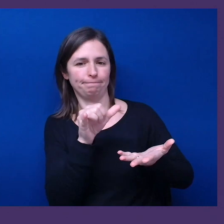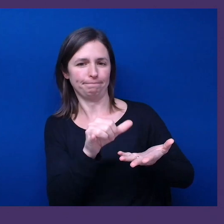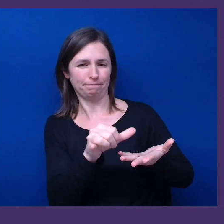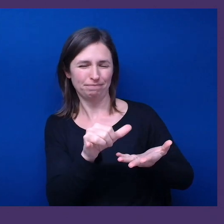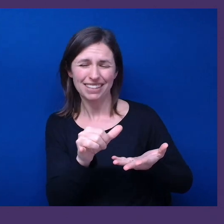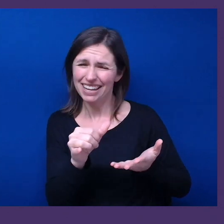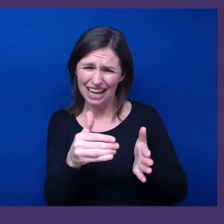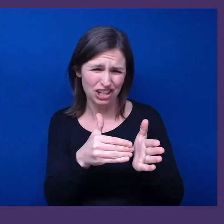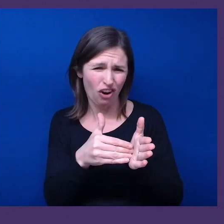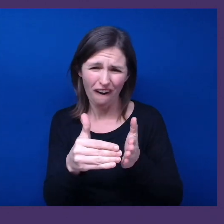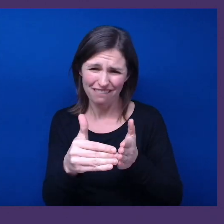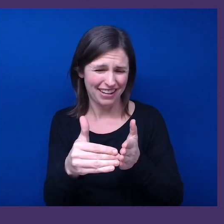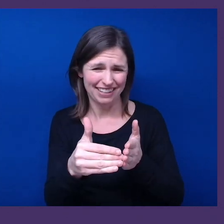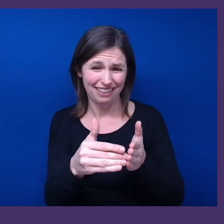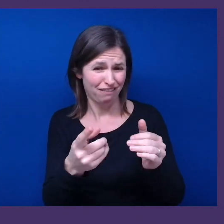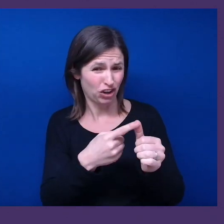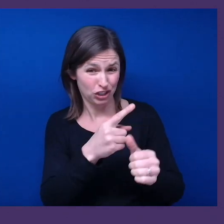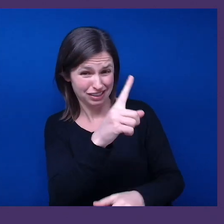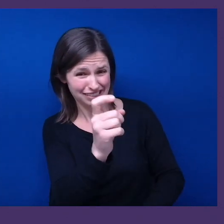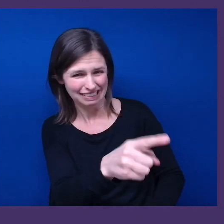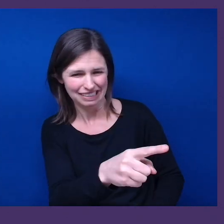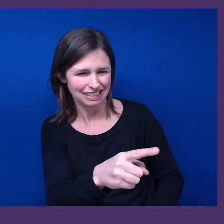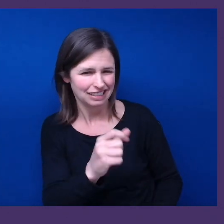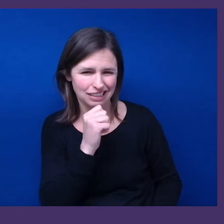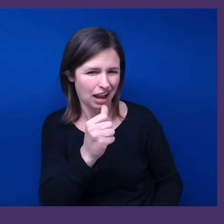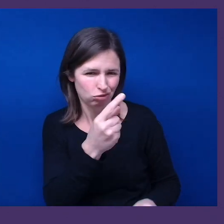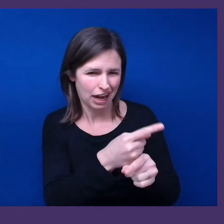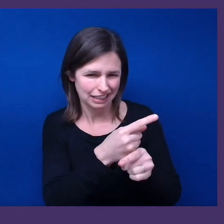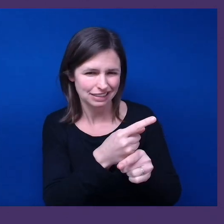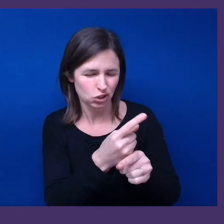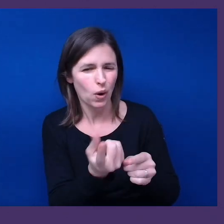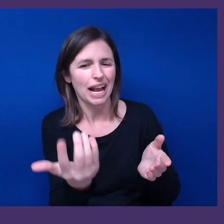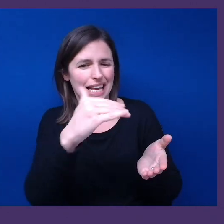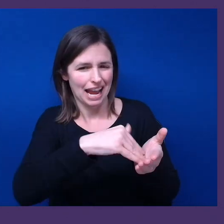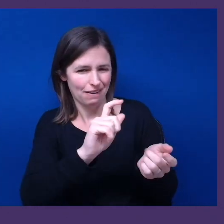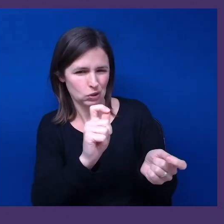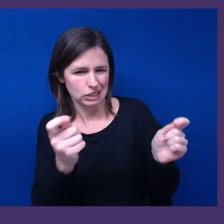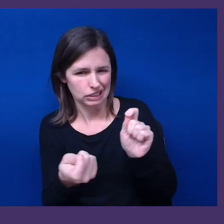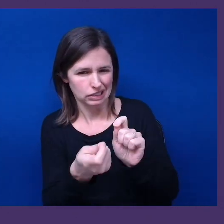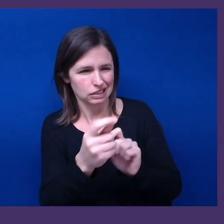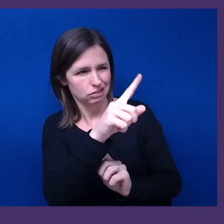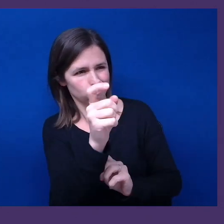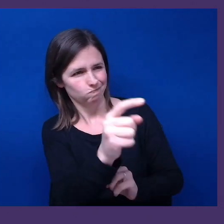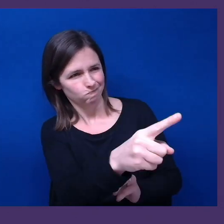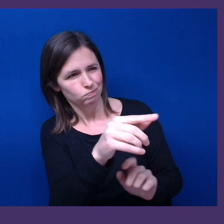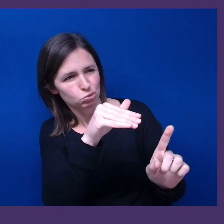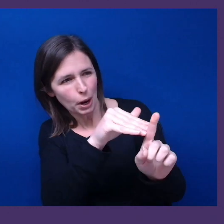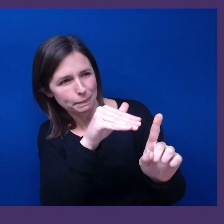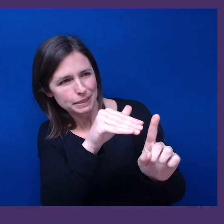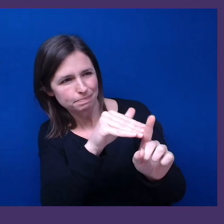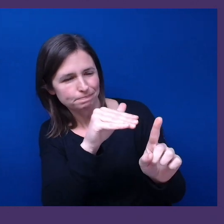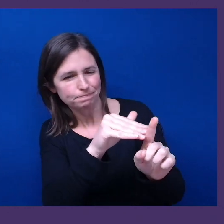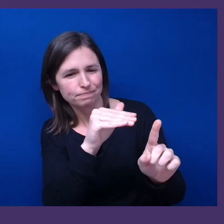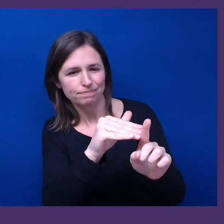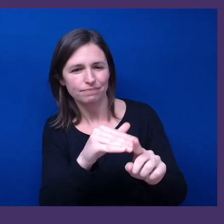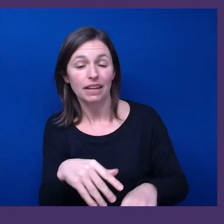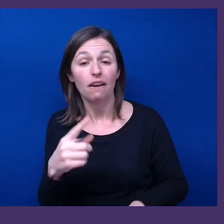So, an example would be, summarize this document for me. And then a refined prompt could be, I'm dyslexic,